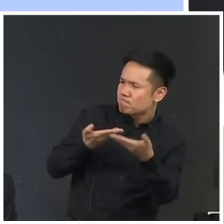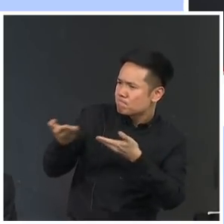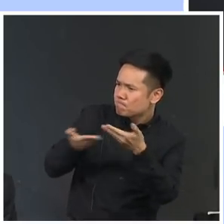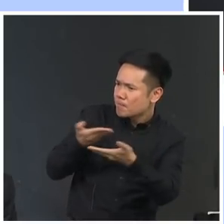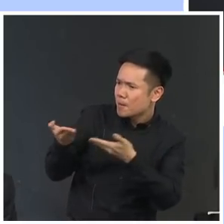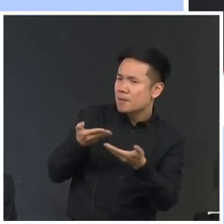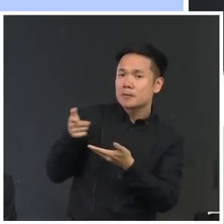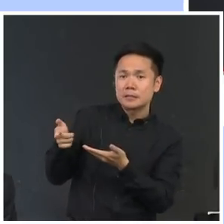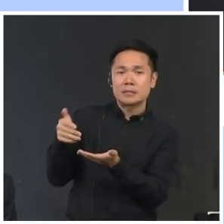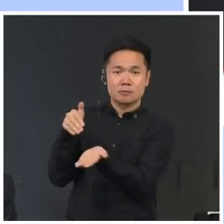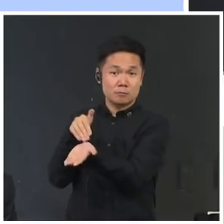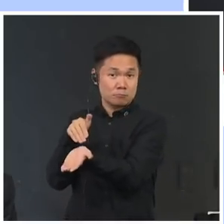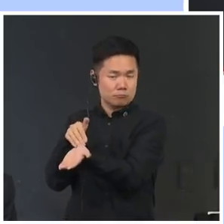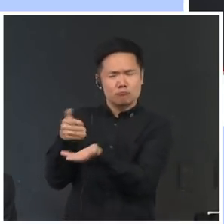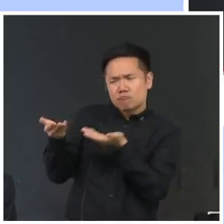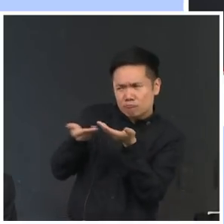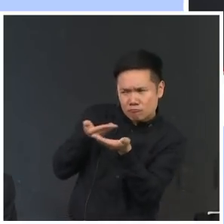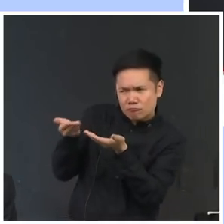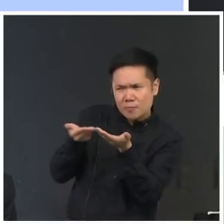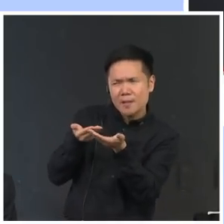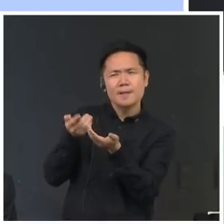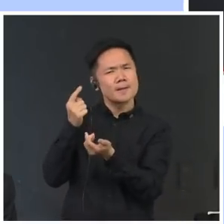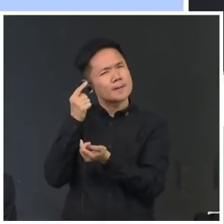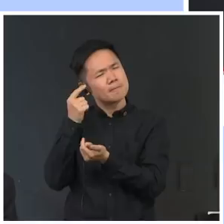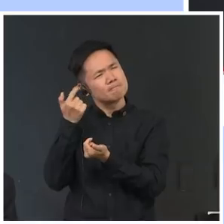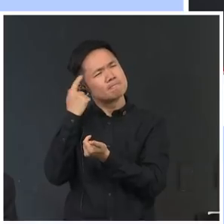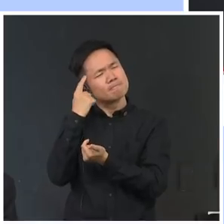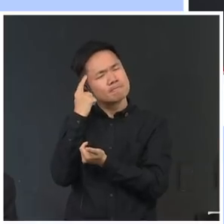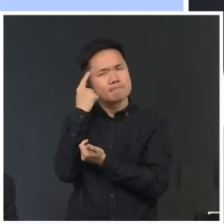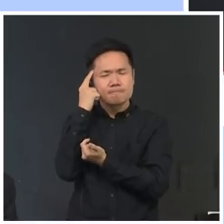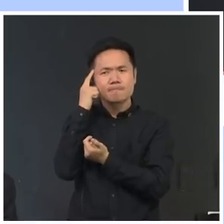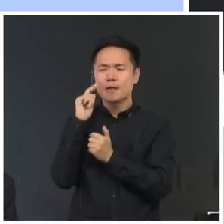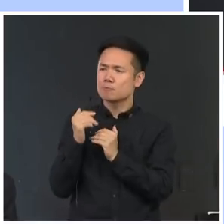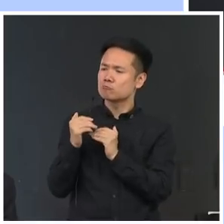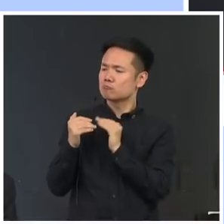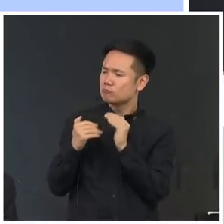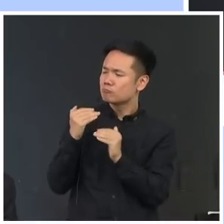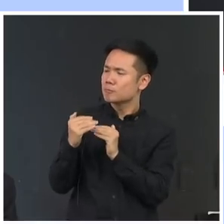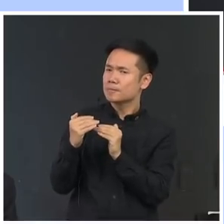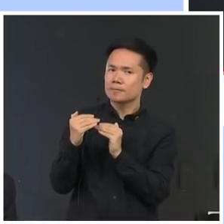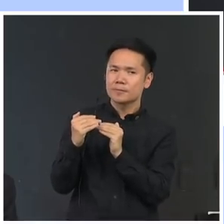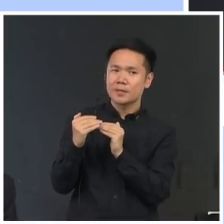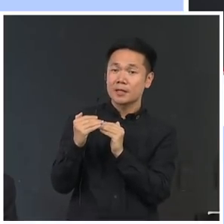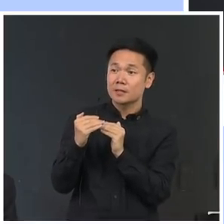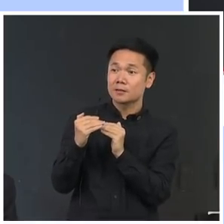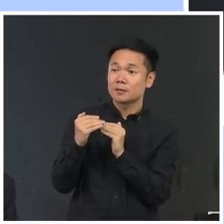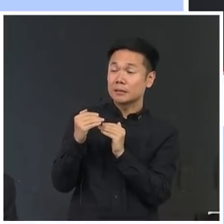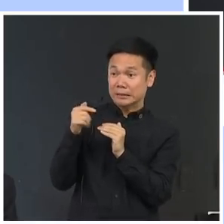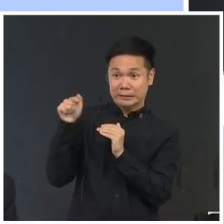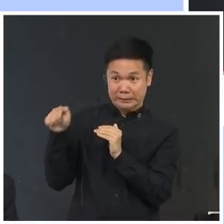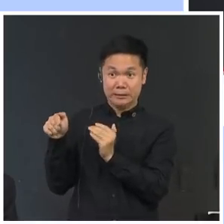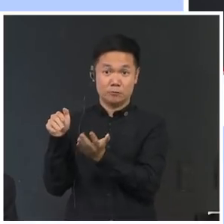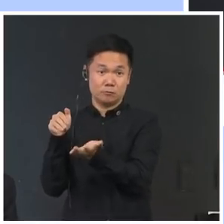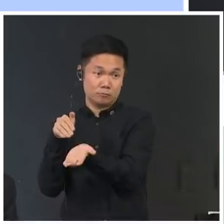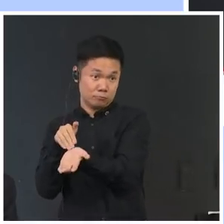And Mr. Ishibashi was in attendance. He's in charge of sculpture as well, and he's been undergoing discussions